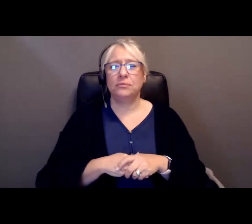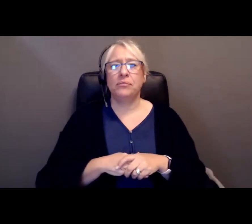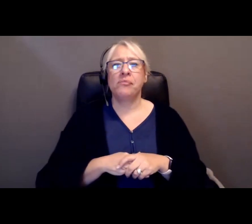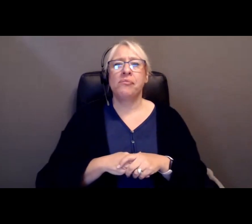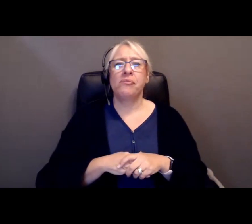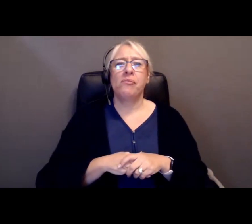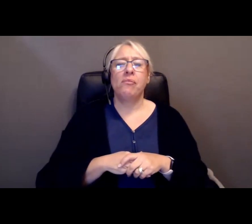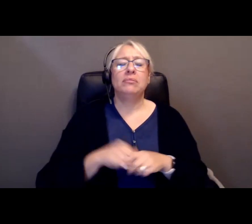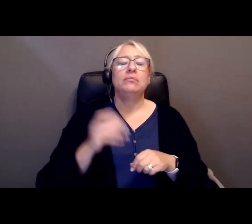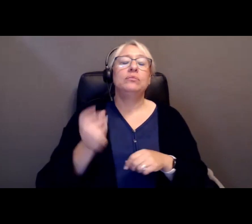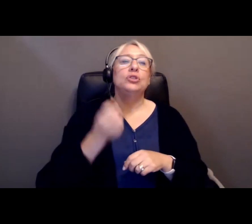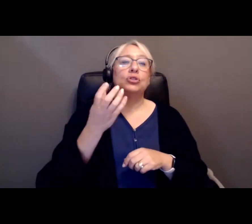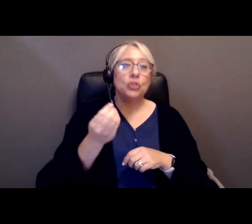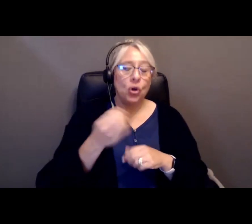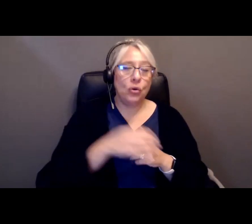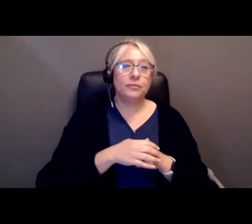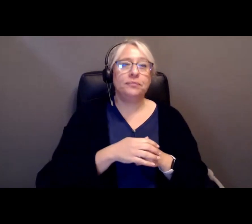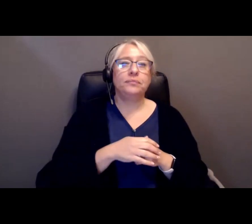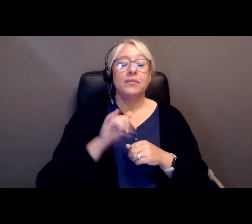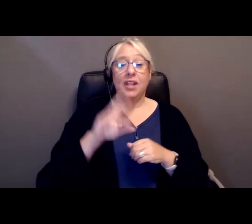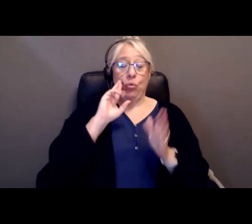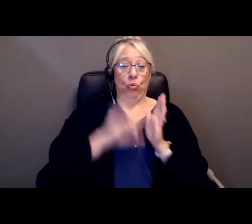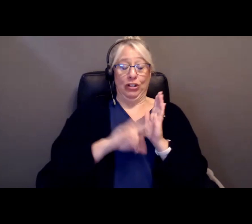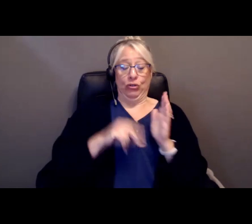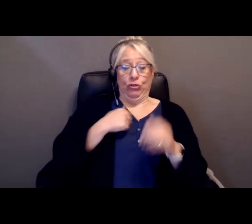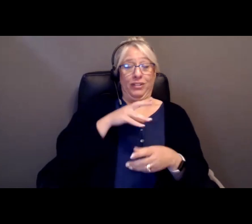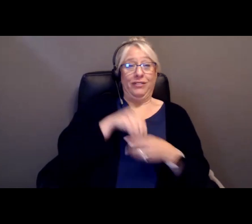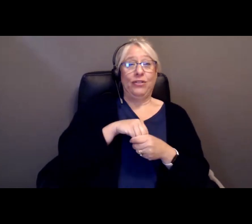So, we’re involved -- the research we were involved with was looking at collaborative care,